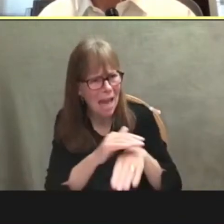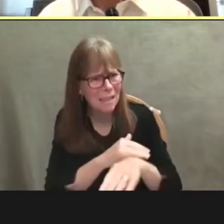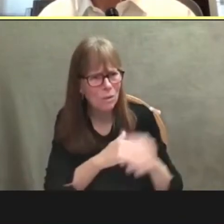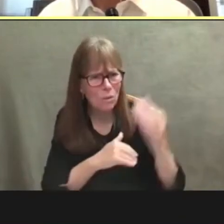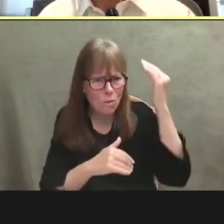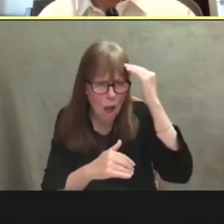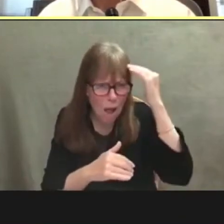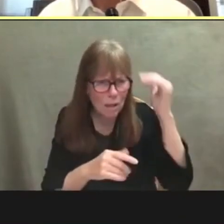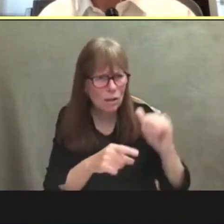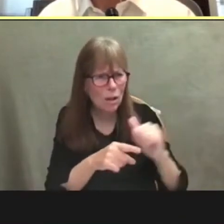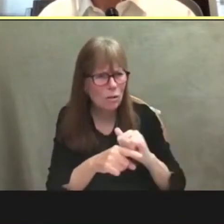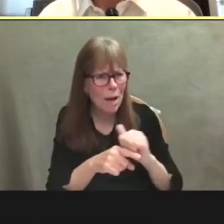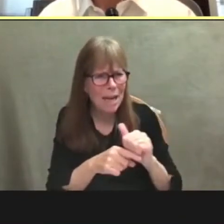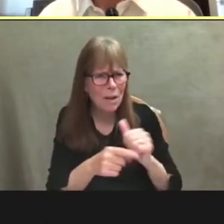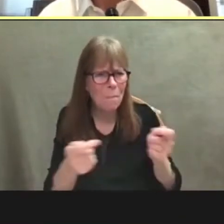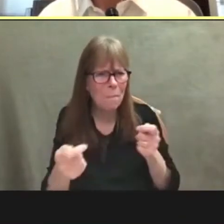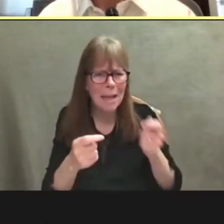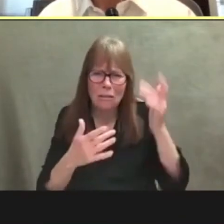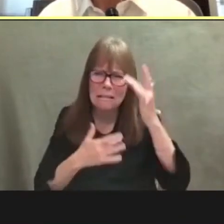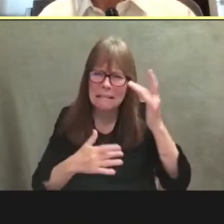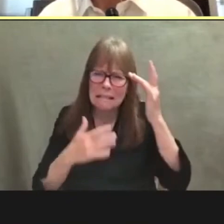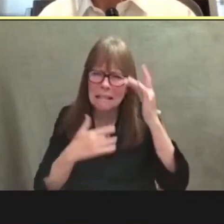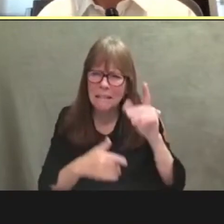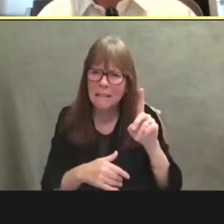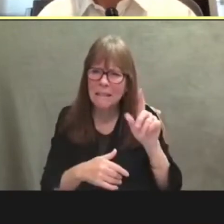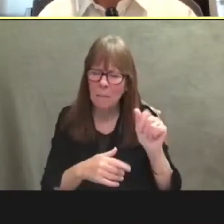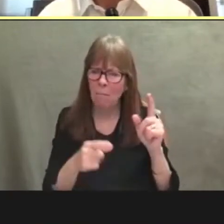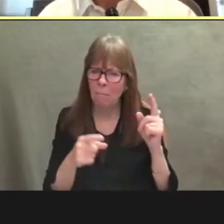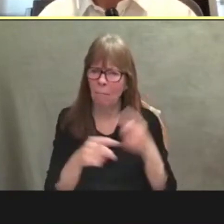manage disease and disability.”